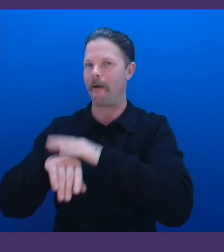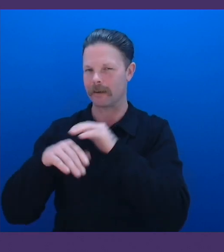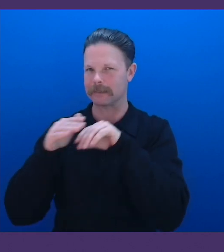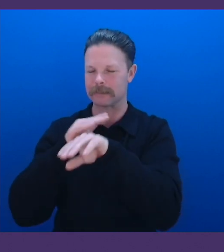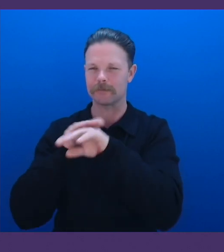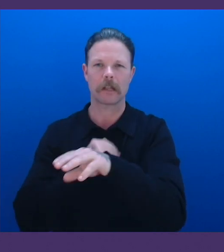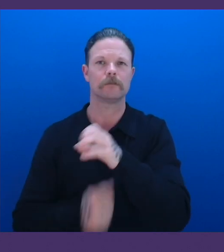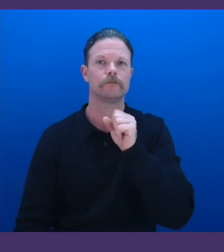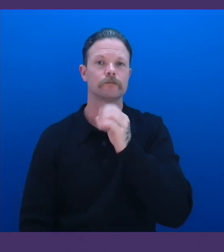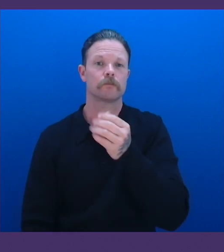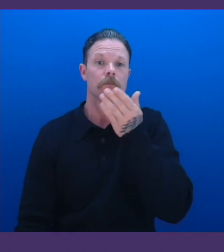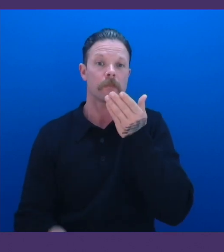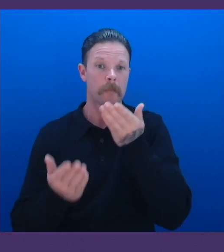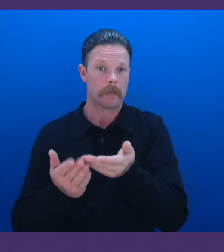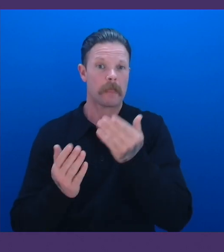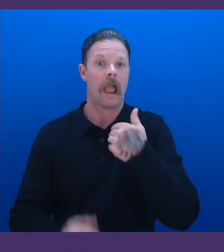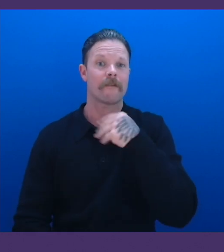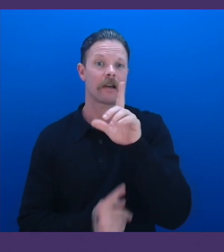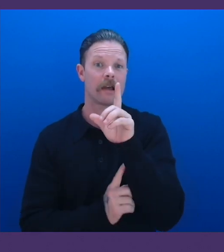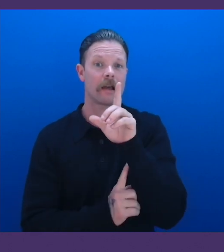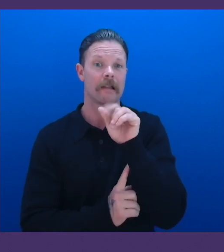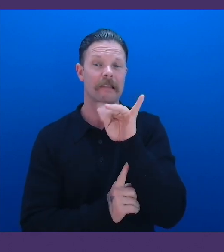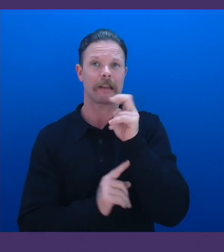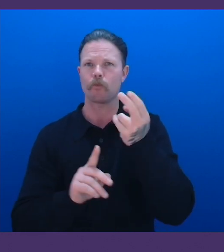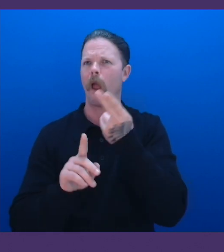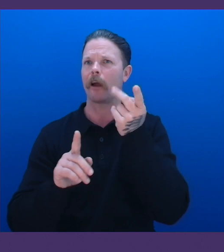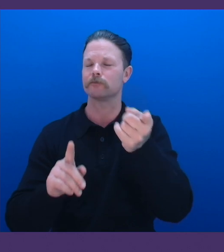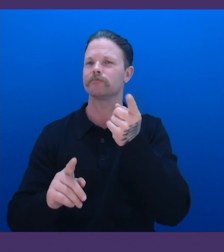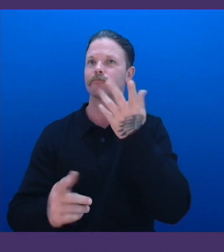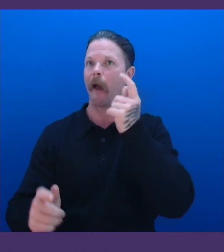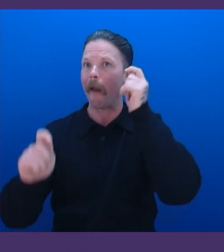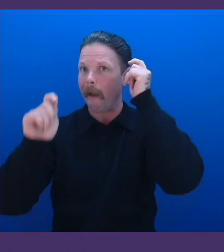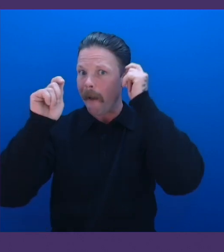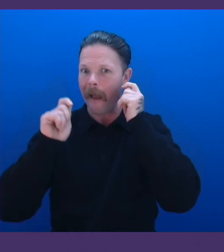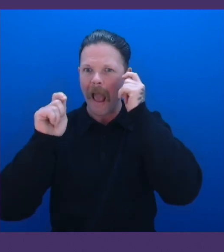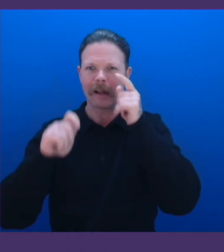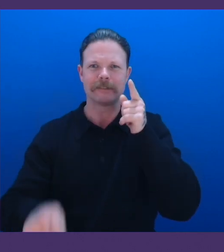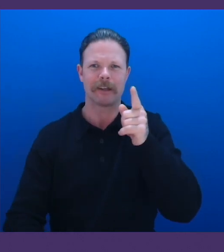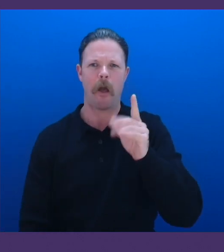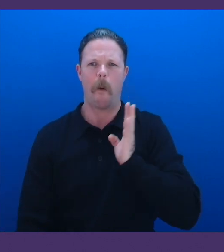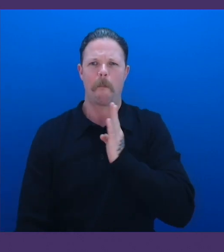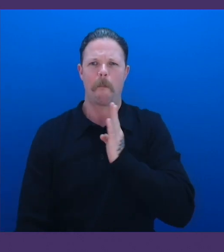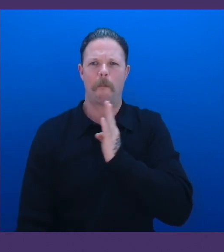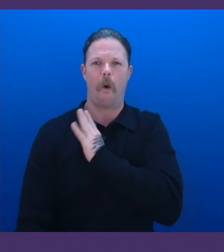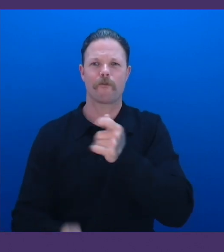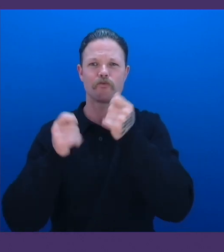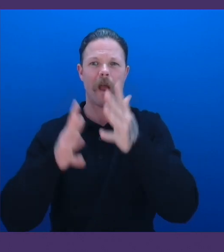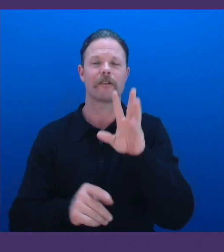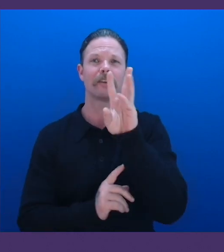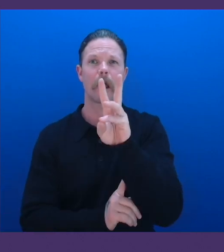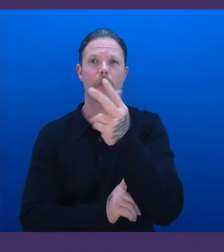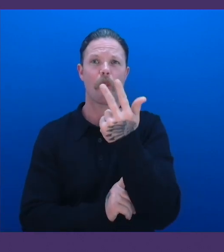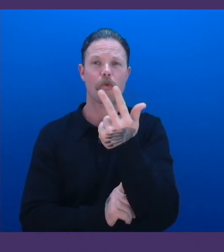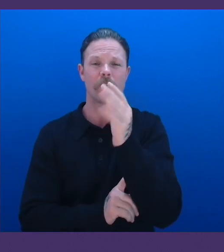of the board of directors for W3C. That's the organization who publishes the Web Content Accessibility Guidelines,